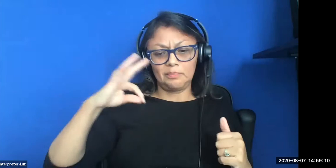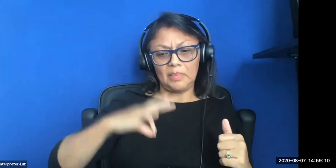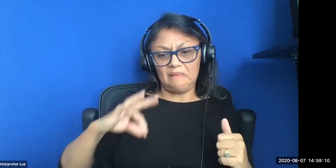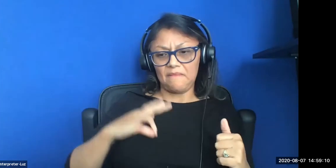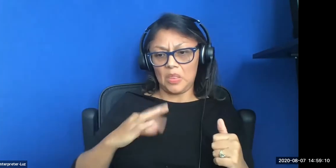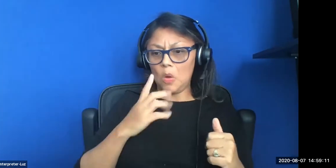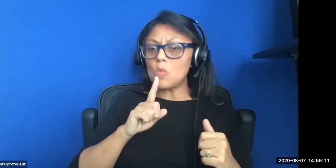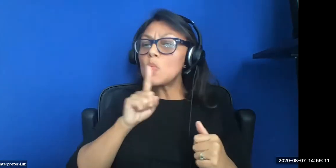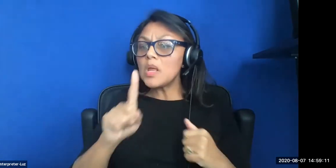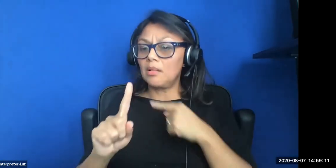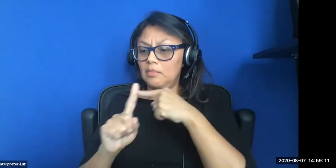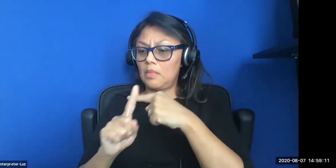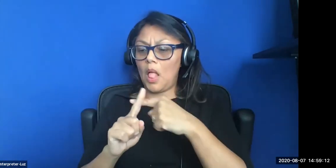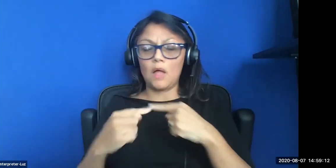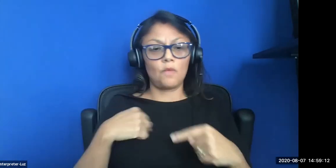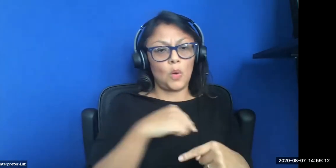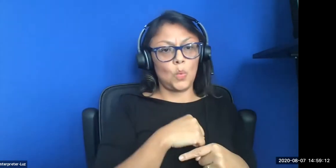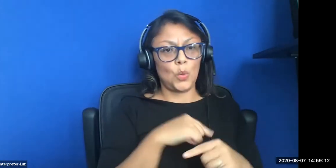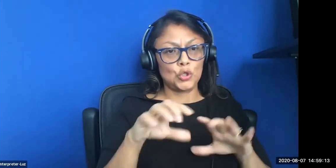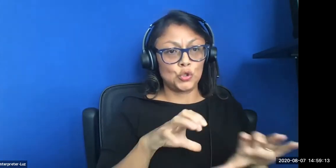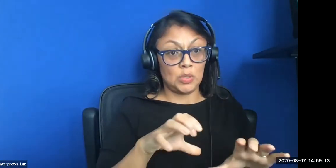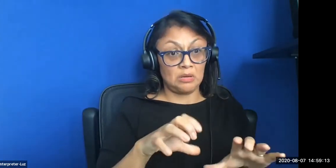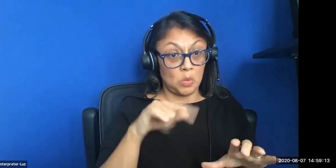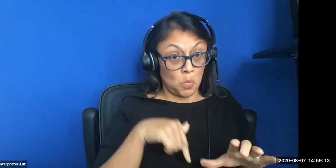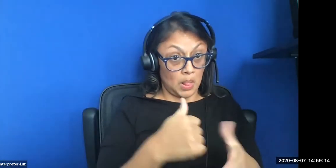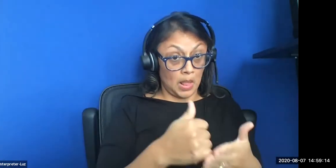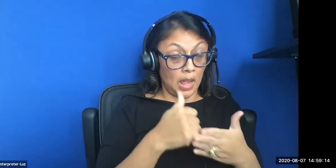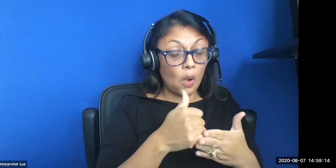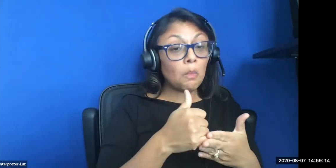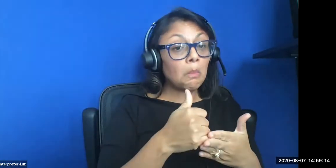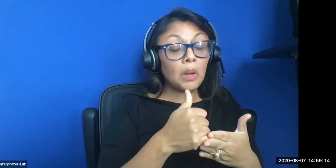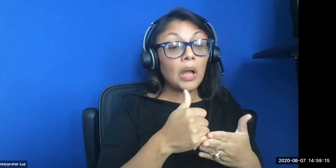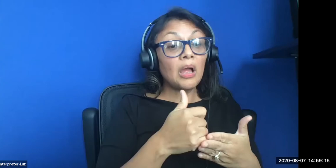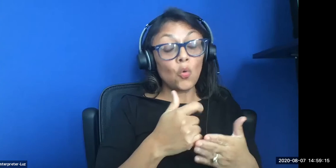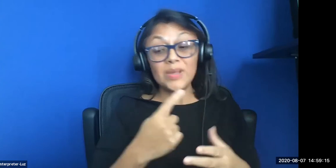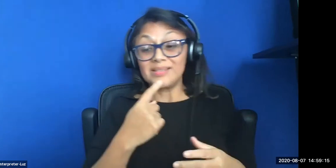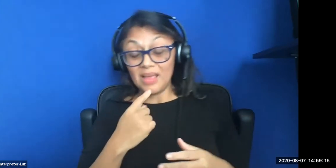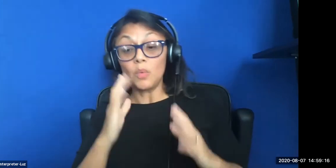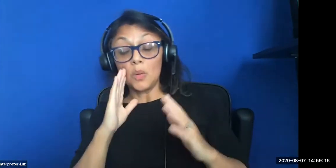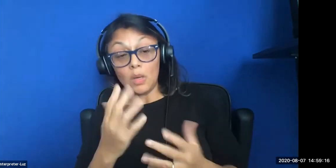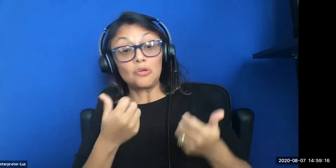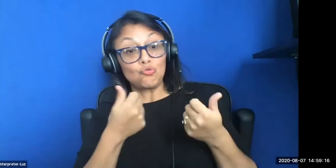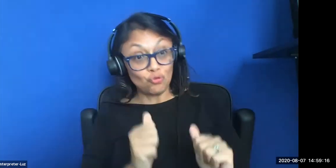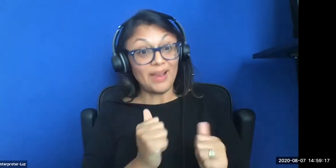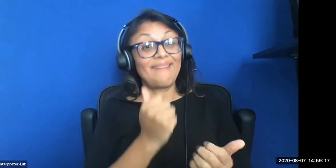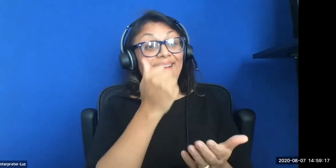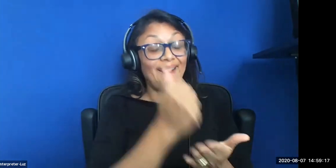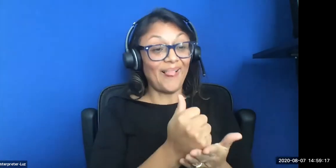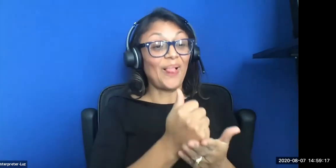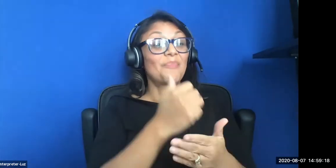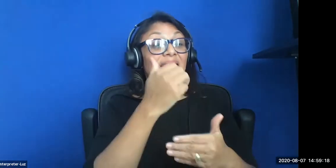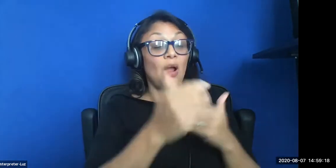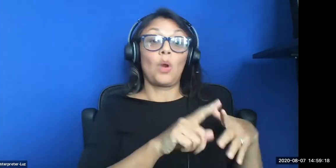Channelle Charest: And like, is this really going to change things or move the needle in the way that we said we wanted it to happen when we originally set our goals.